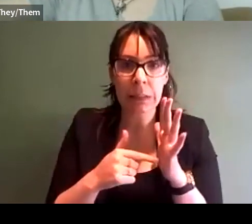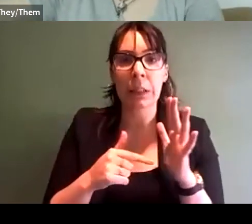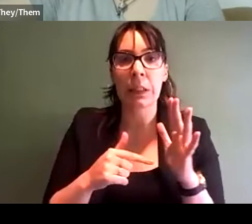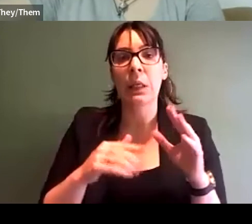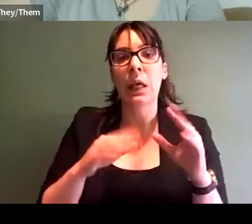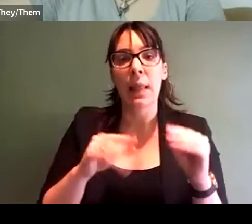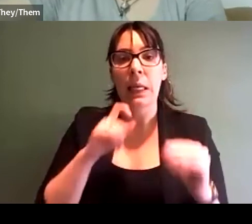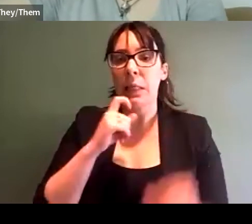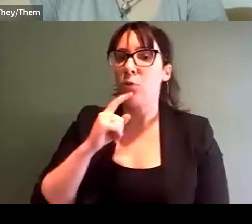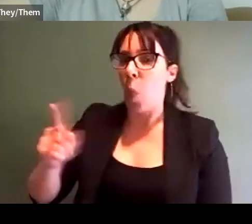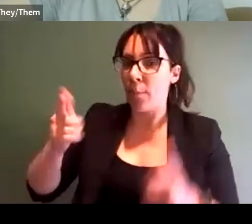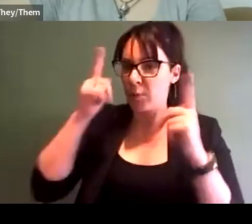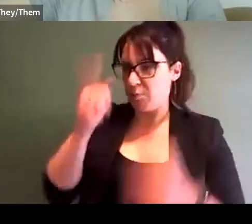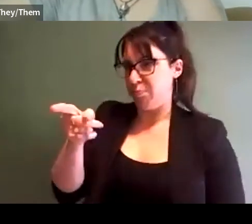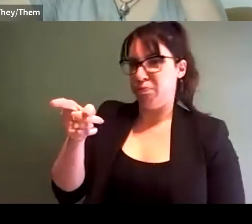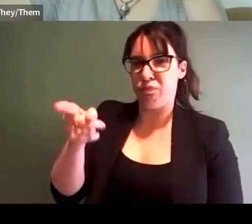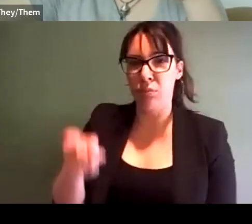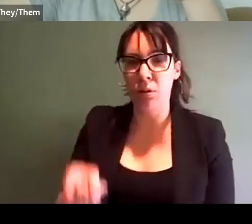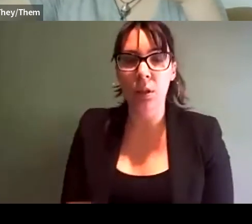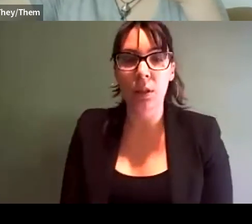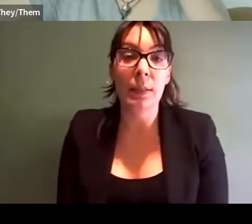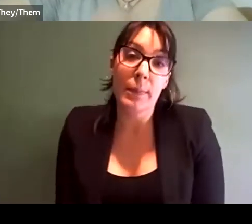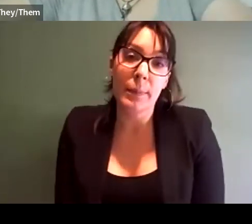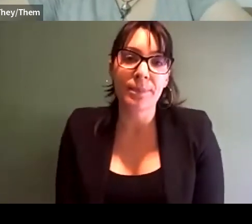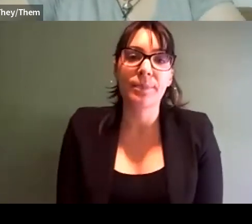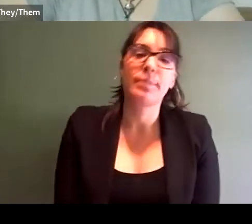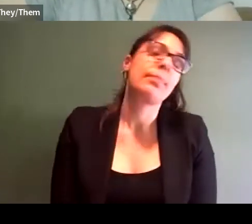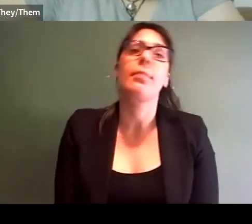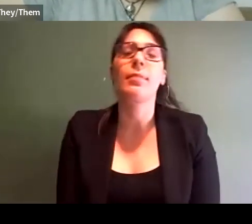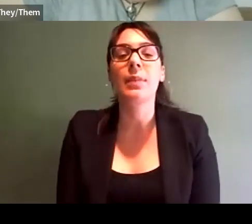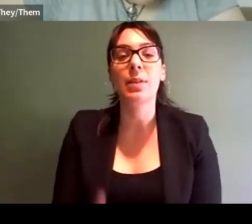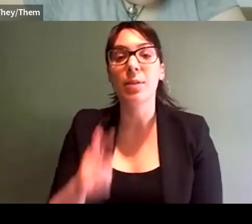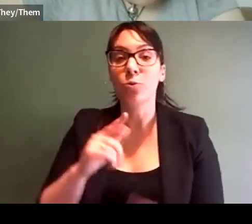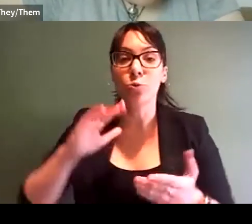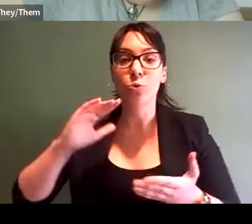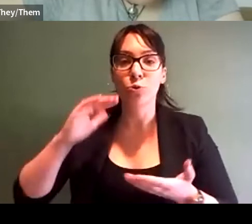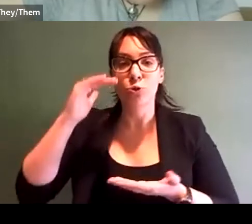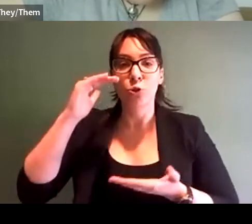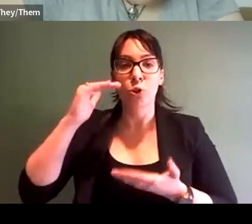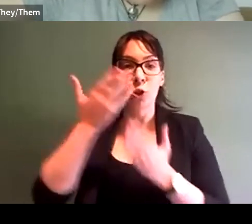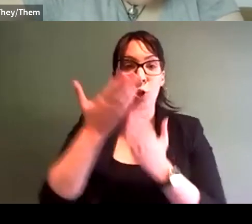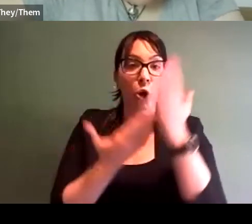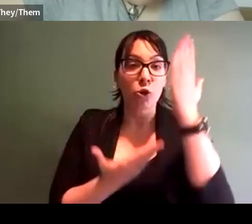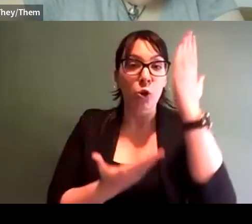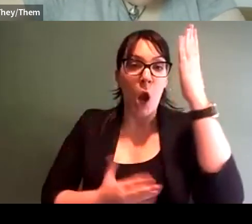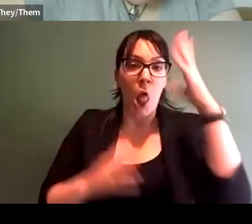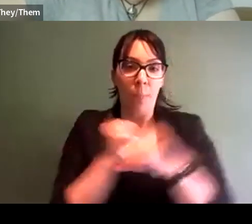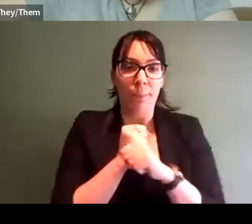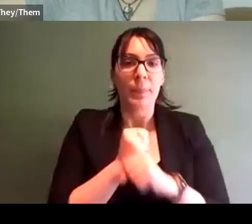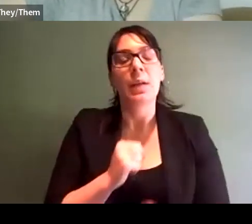the principle is heading. Yeah, that's the upshot of that I could go on for a bit longer on that.